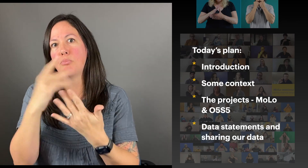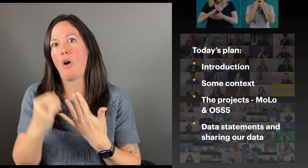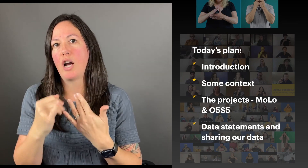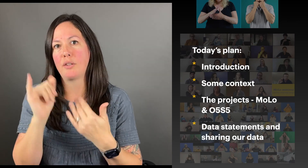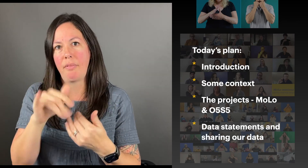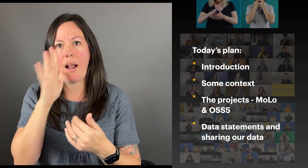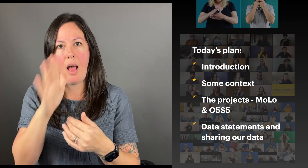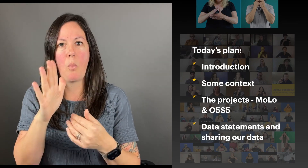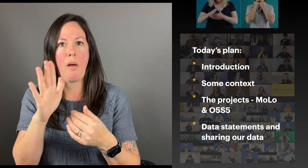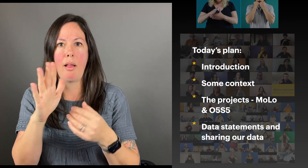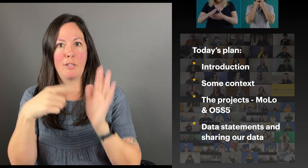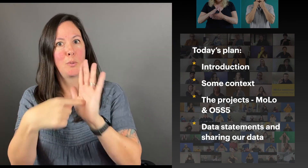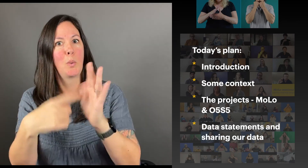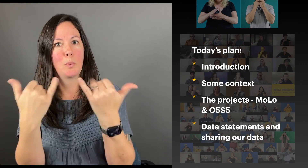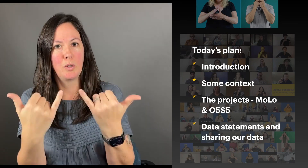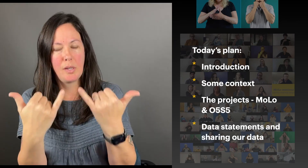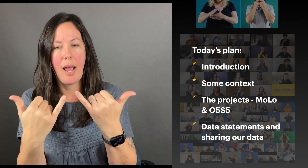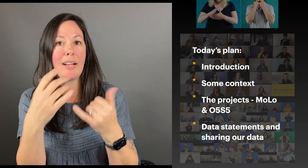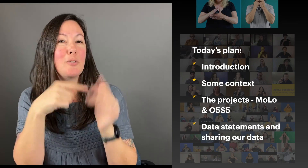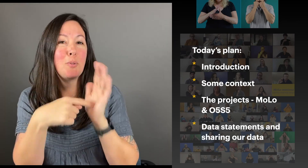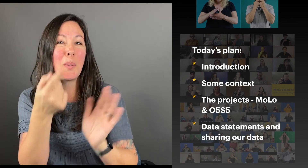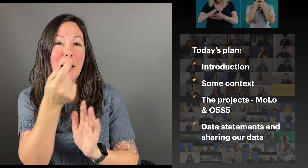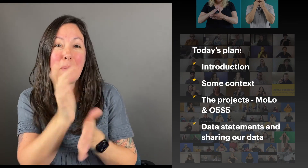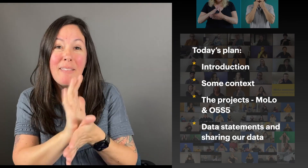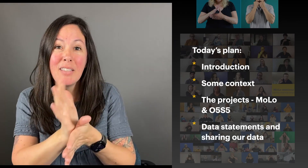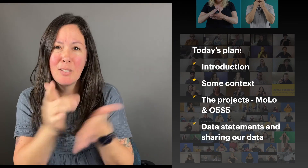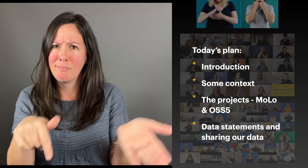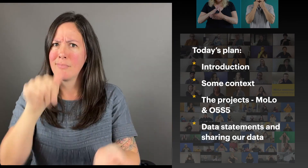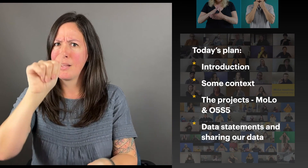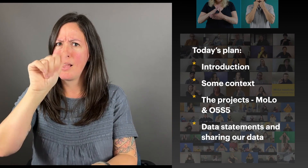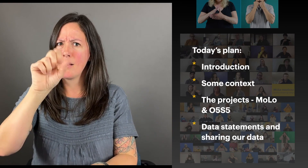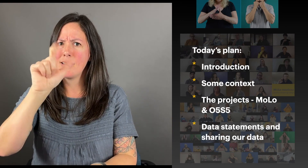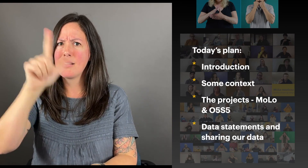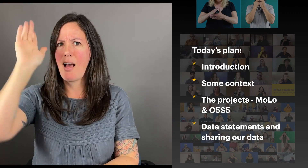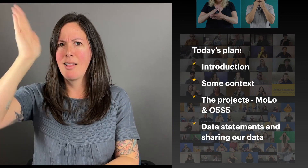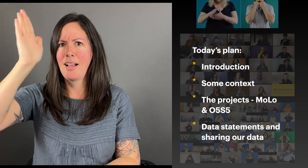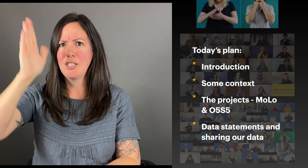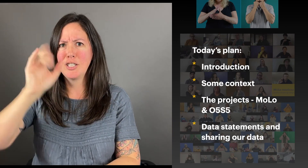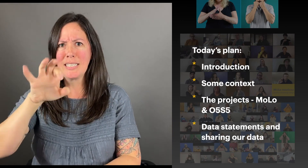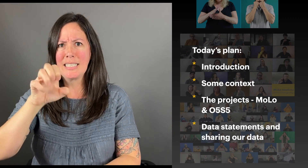going into. I'll then move to talk about some context giving you more